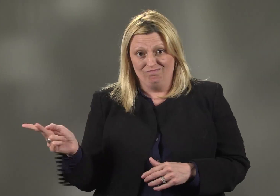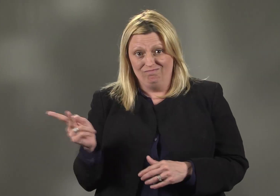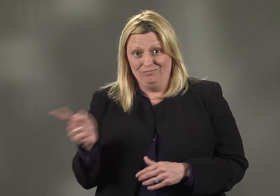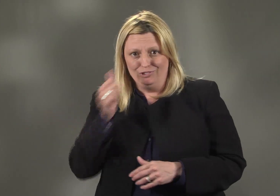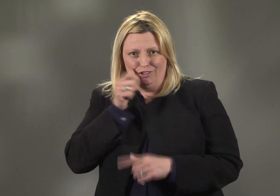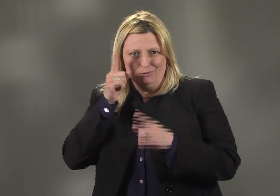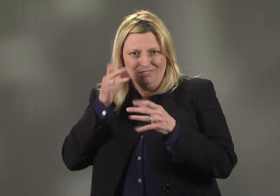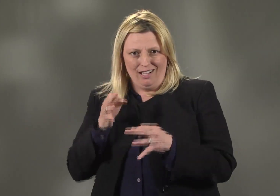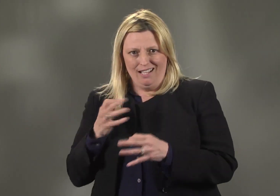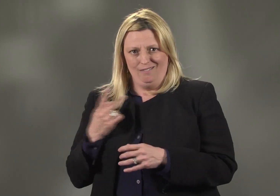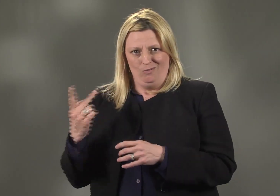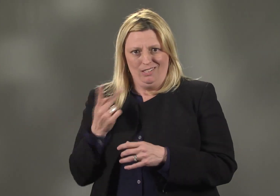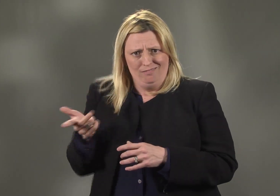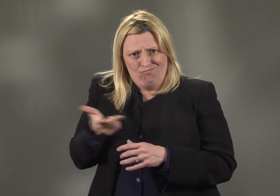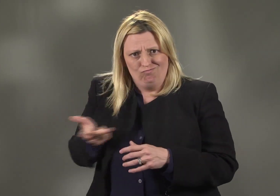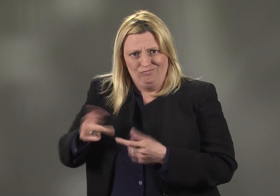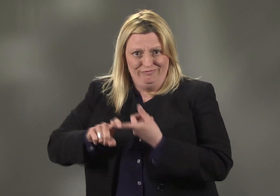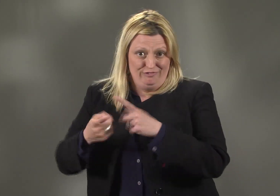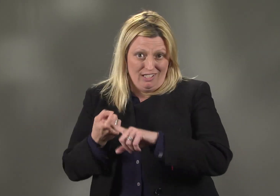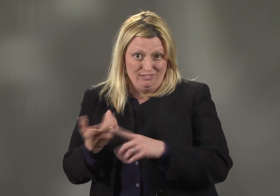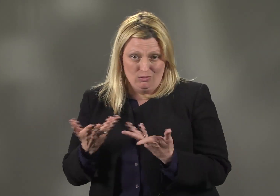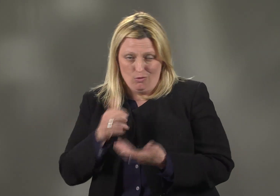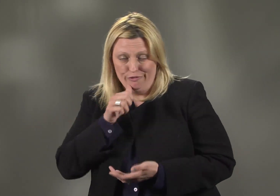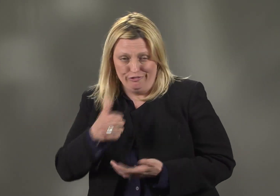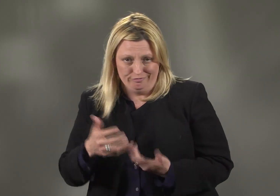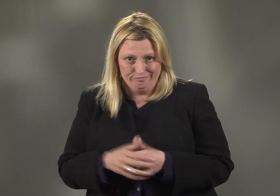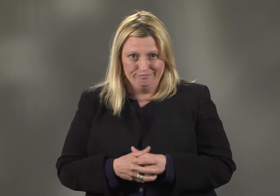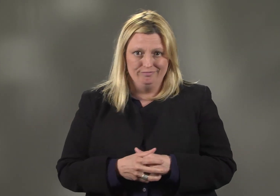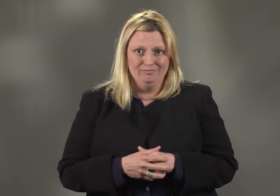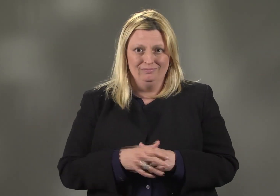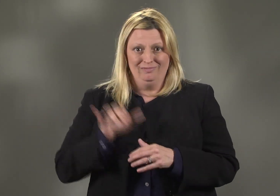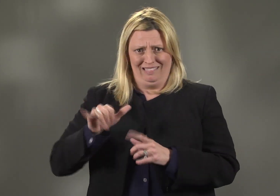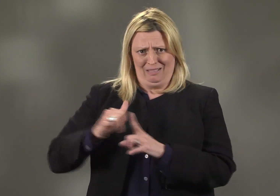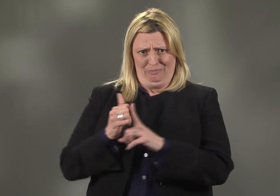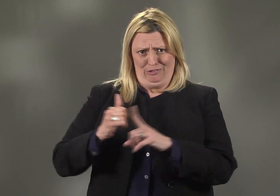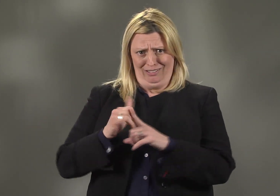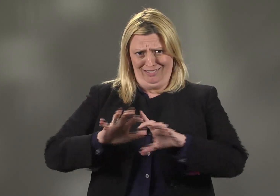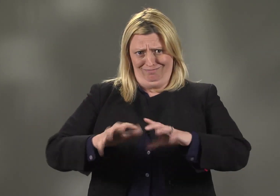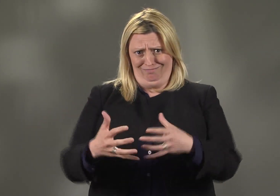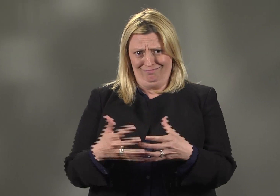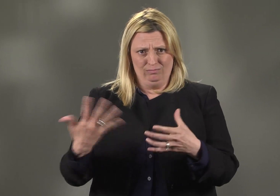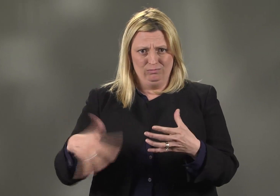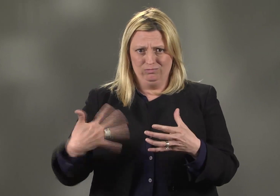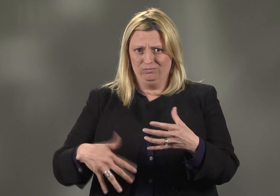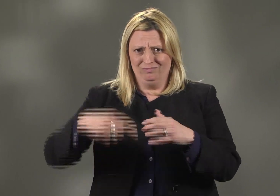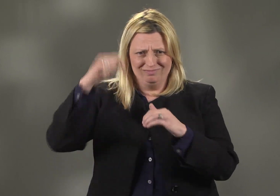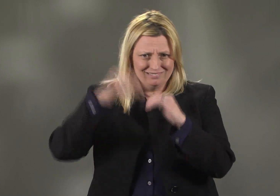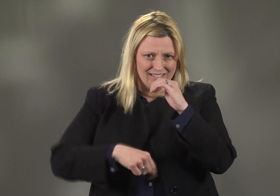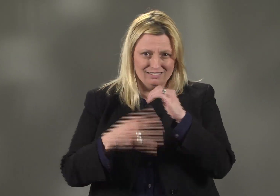Every other day the girls would decide if they would be my friend or not and the bullying in this small group